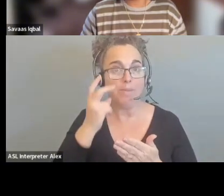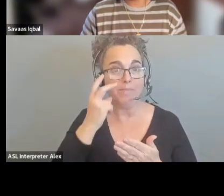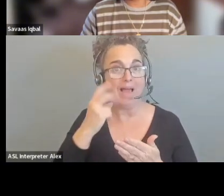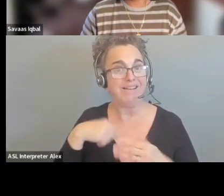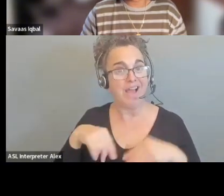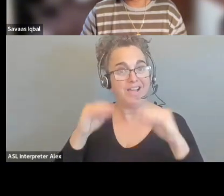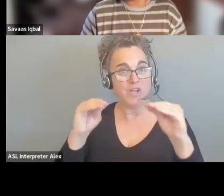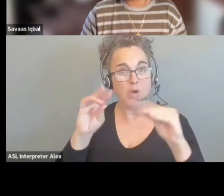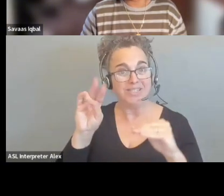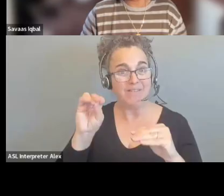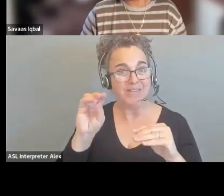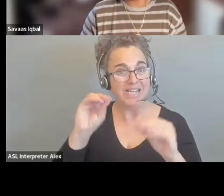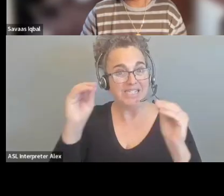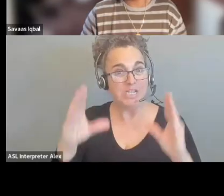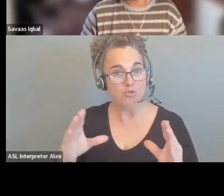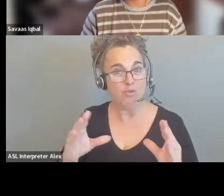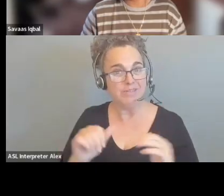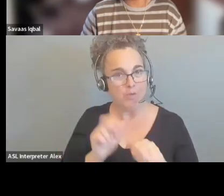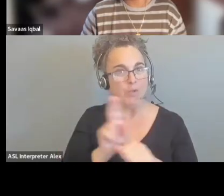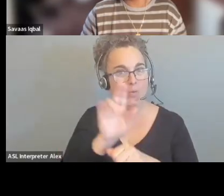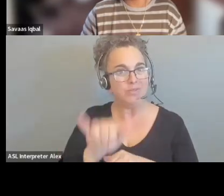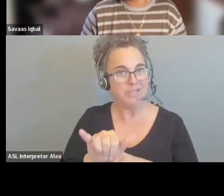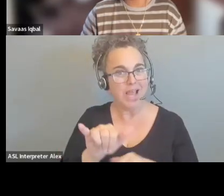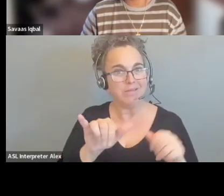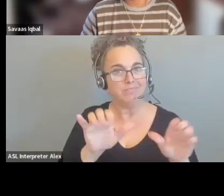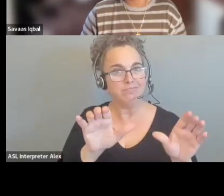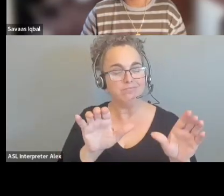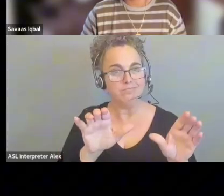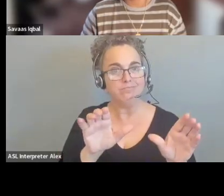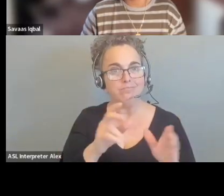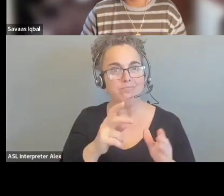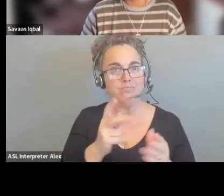how to actually used the product and they each went home with a set of their own tactile coding block kit.